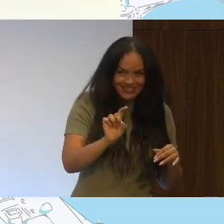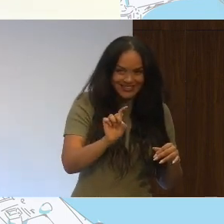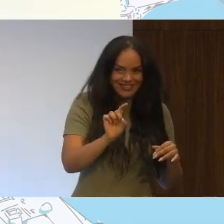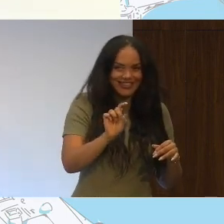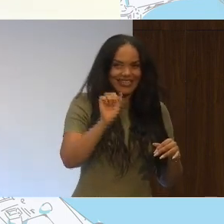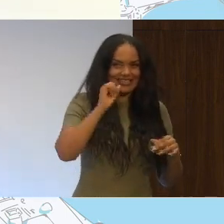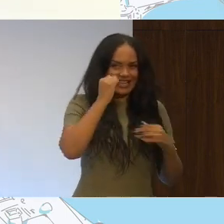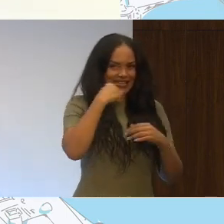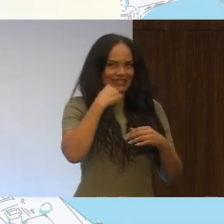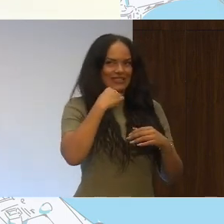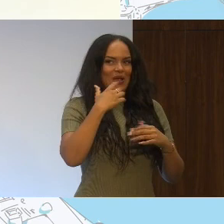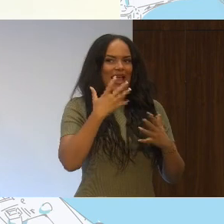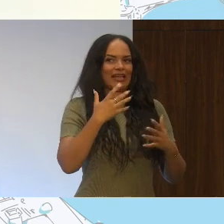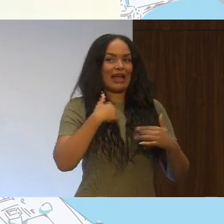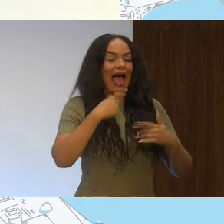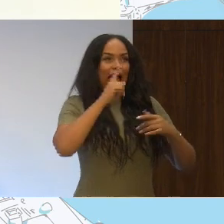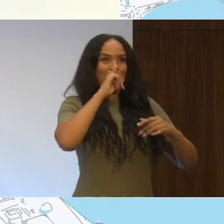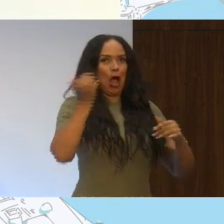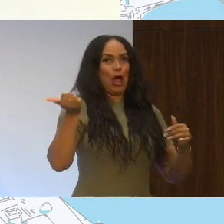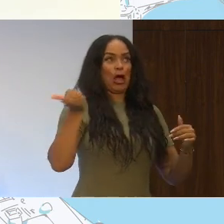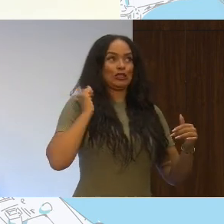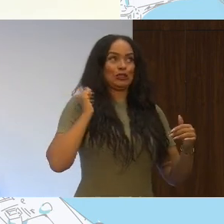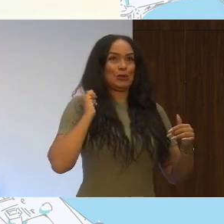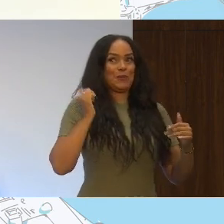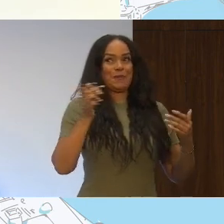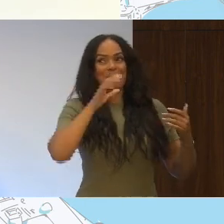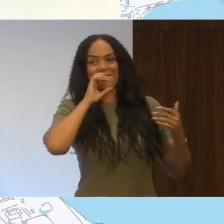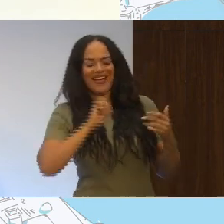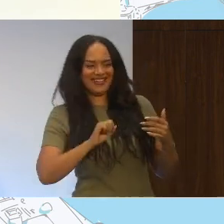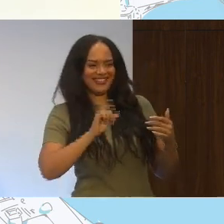Because my training tells me not to assume too much. But let's say you were